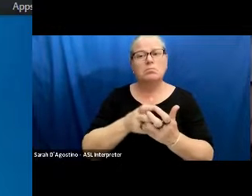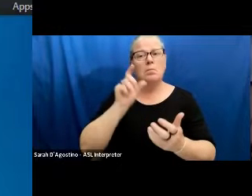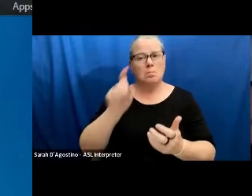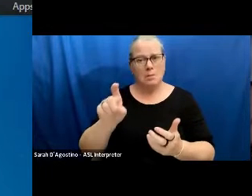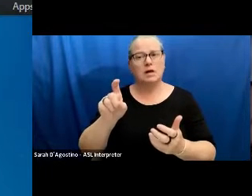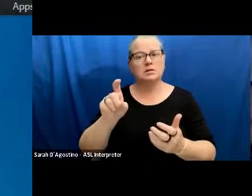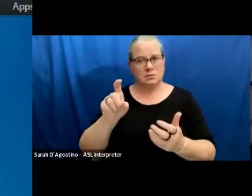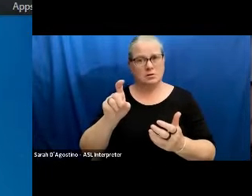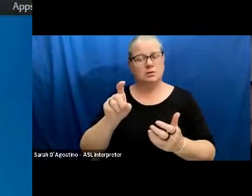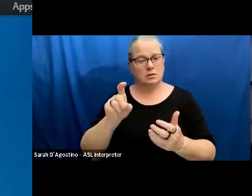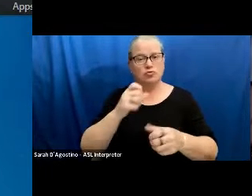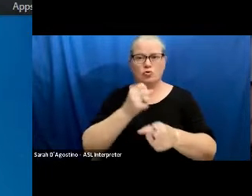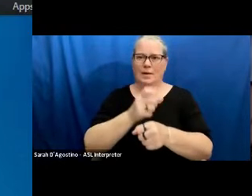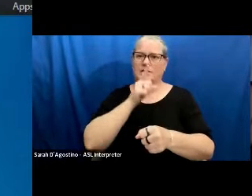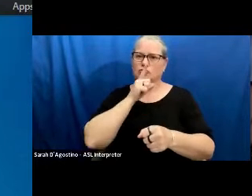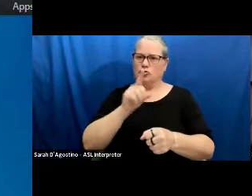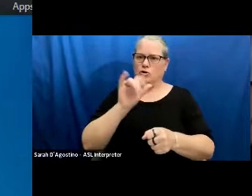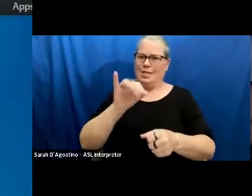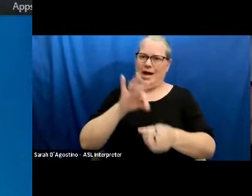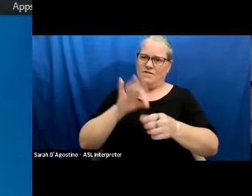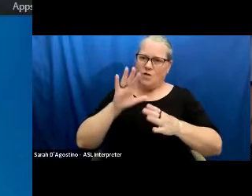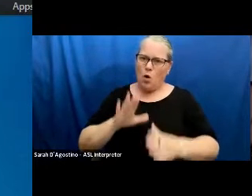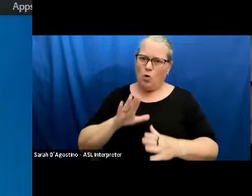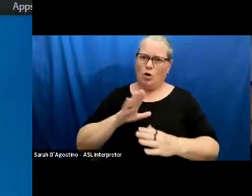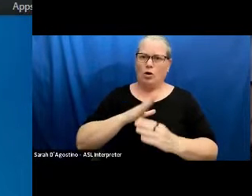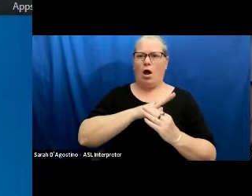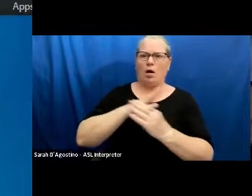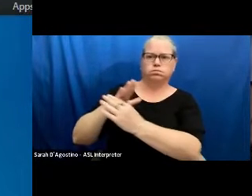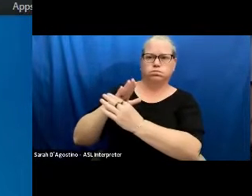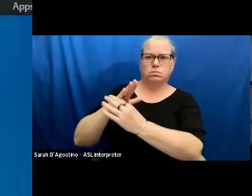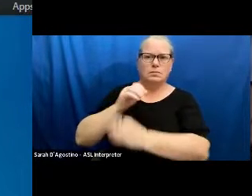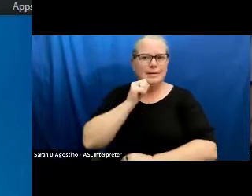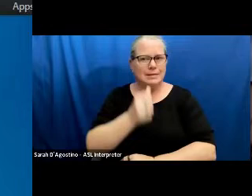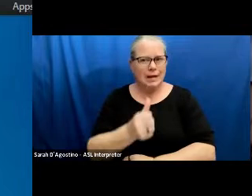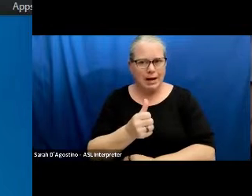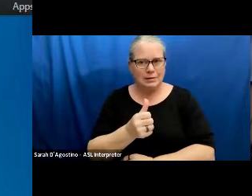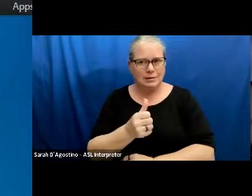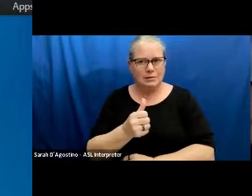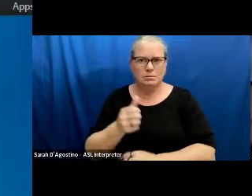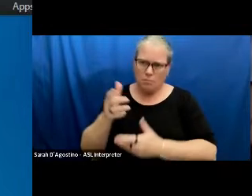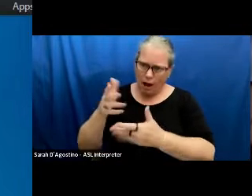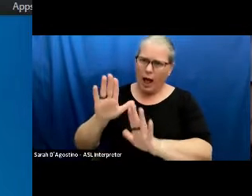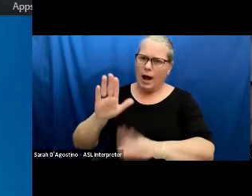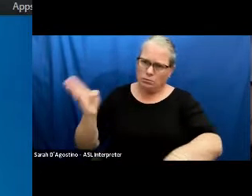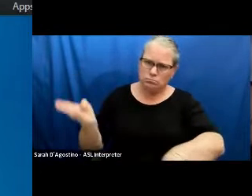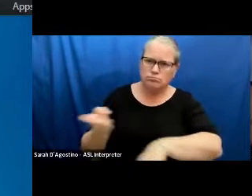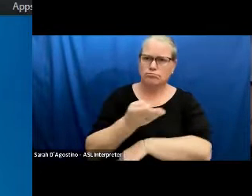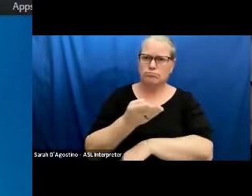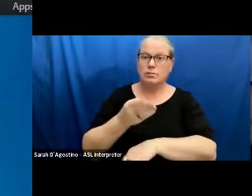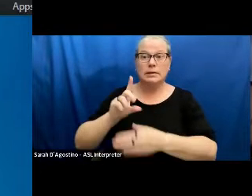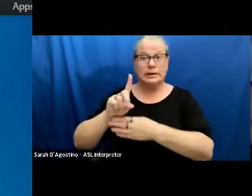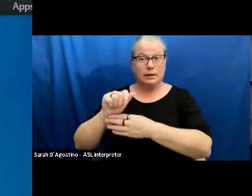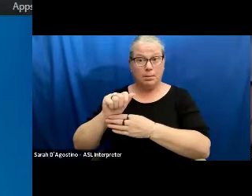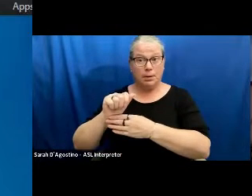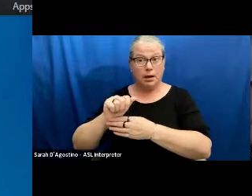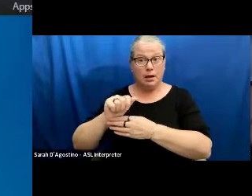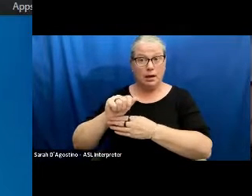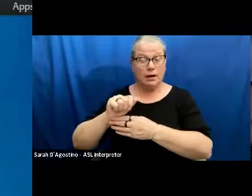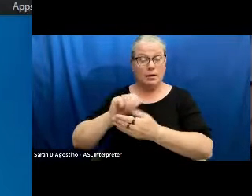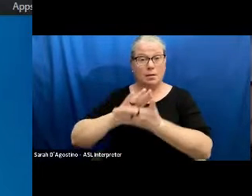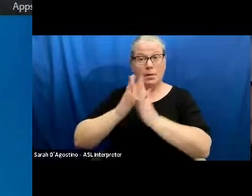disenfranchised because of their disability the other is the voting accessibility for the elderly